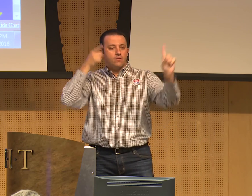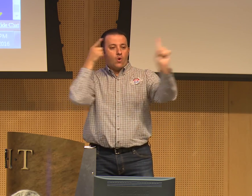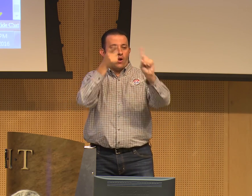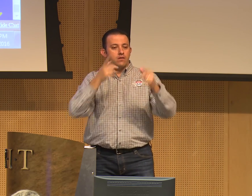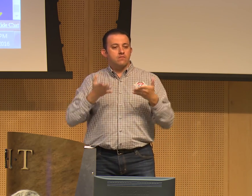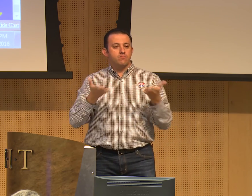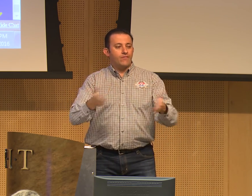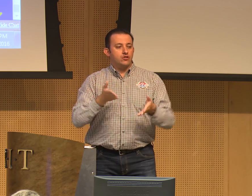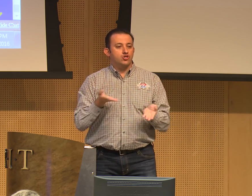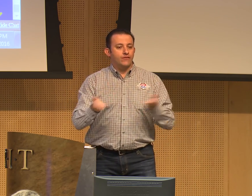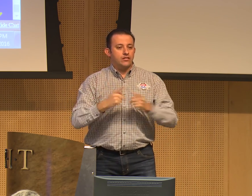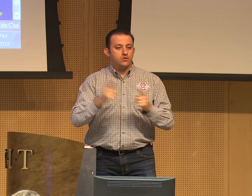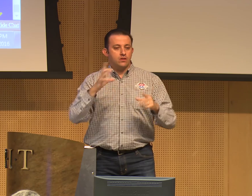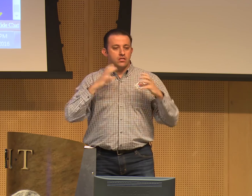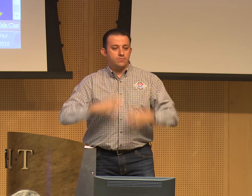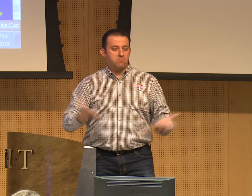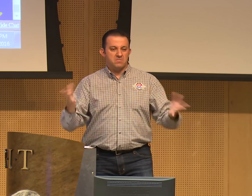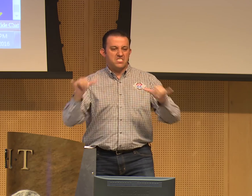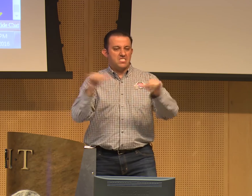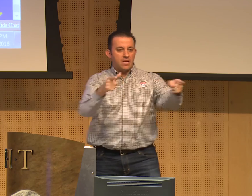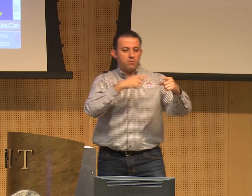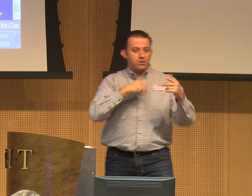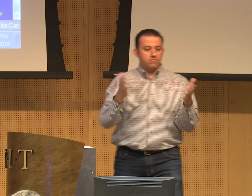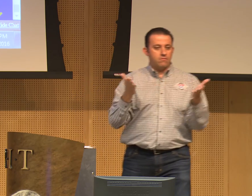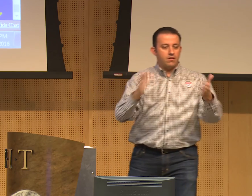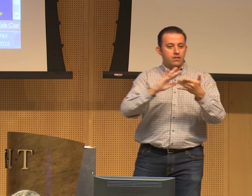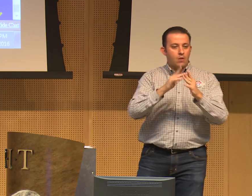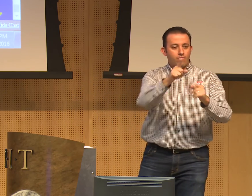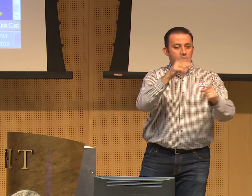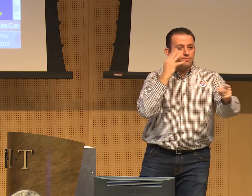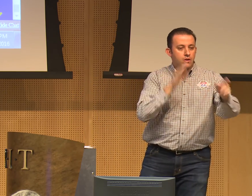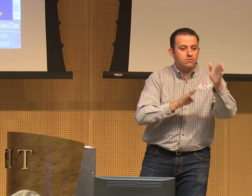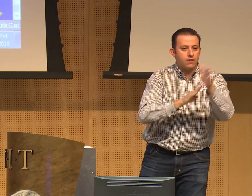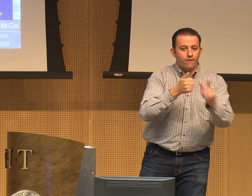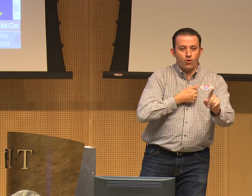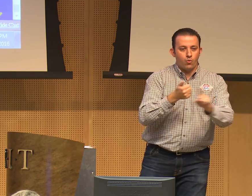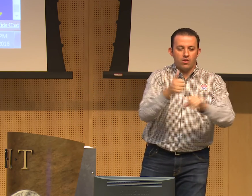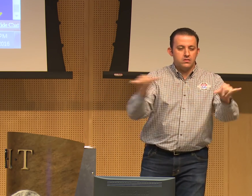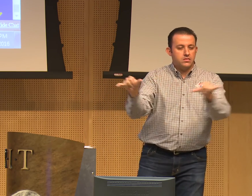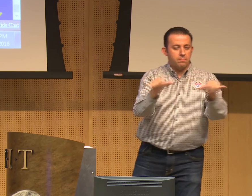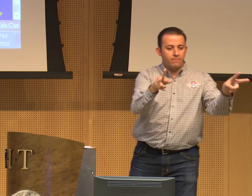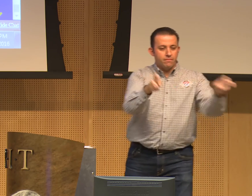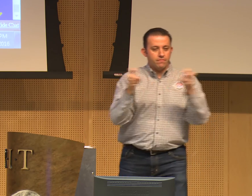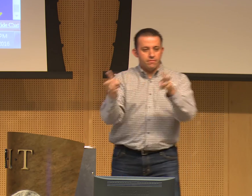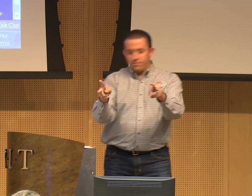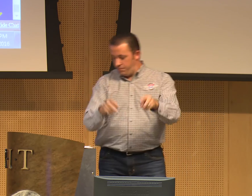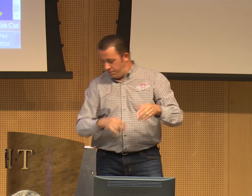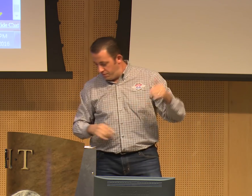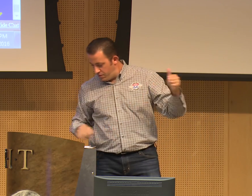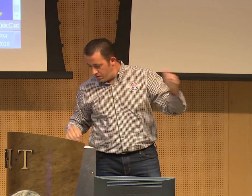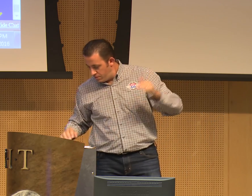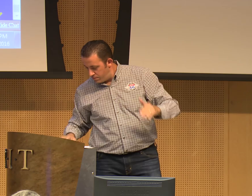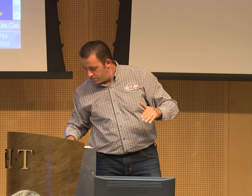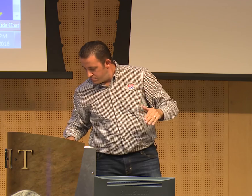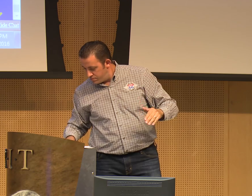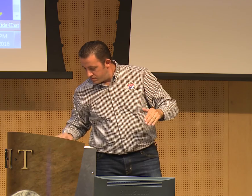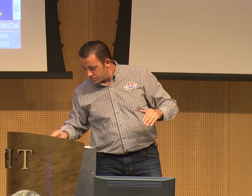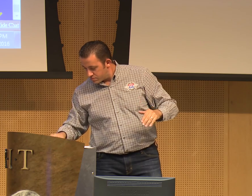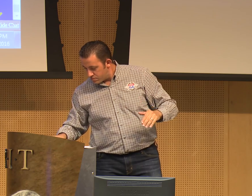to provide telecommunications services to their customers. So it's the exact same platform if you're thinking about that, making your friends-- the people who